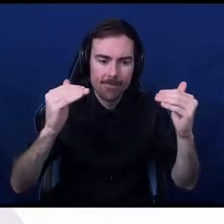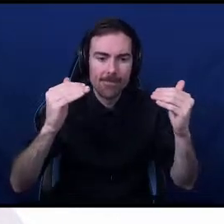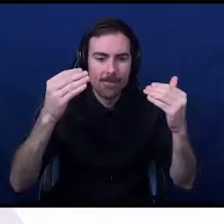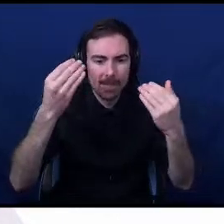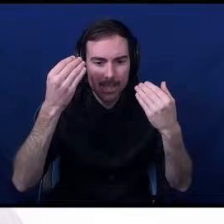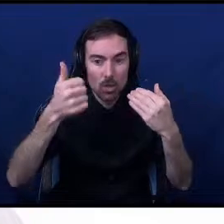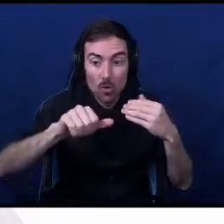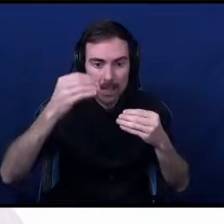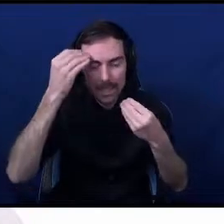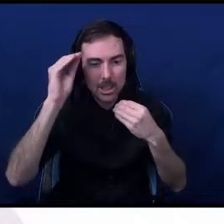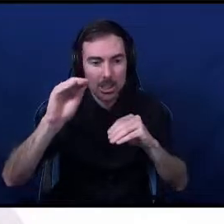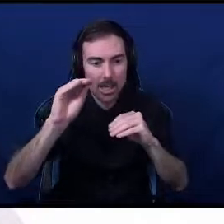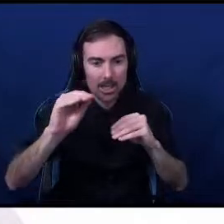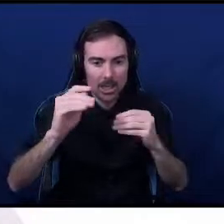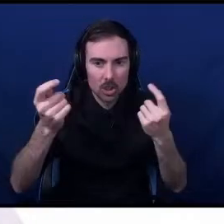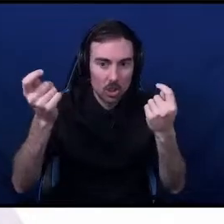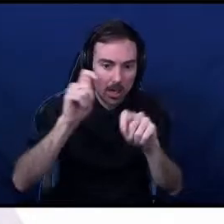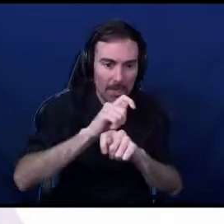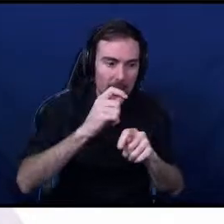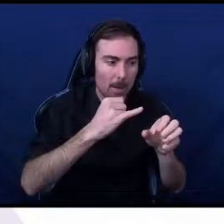the medical model of disability to the social model?